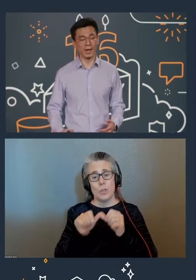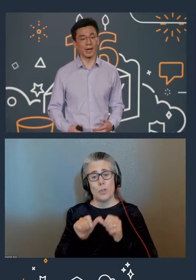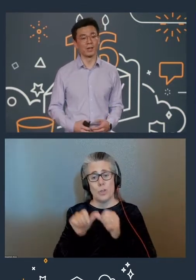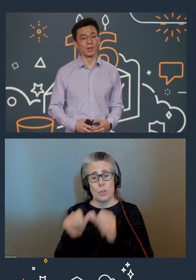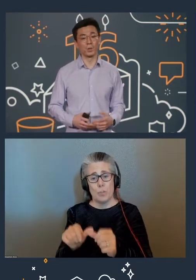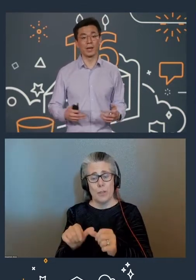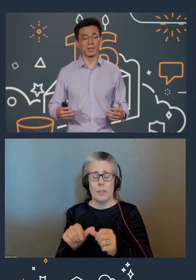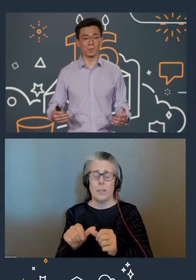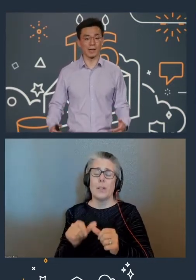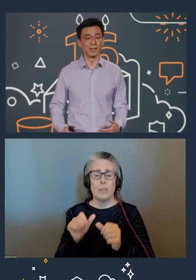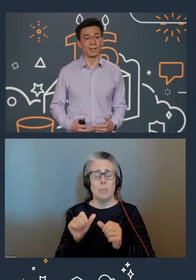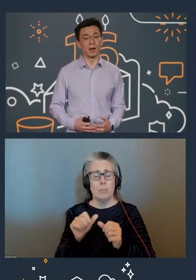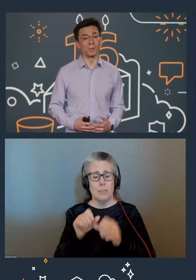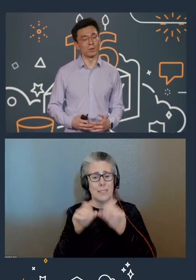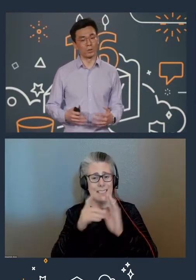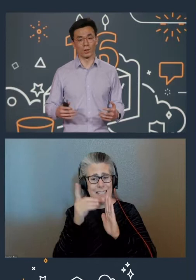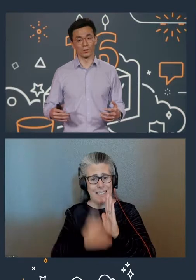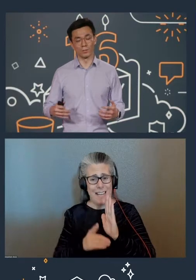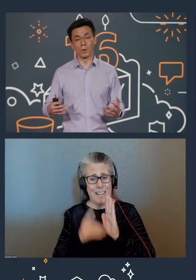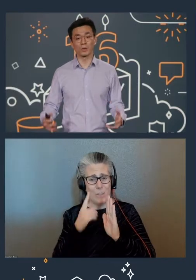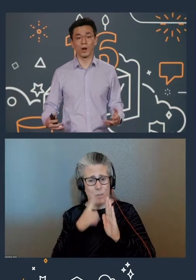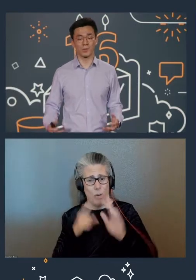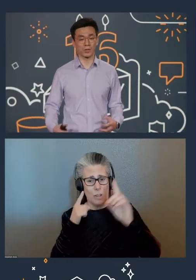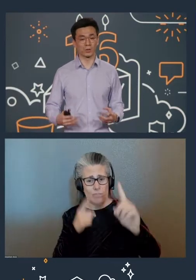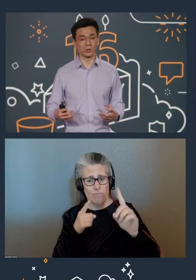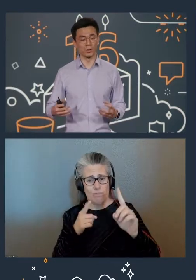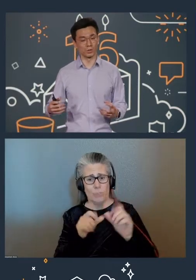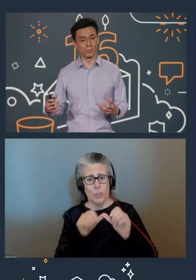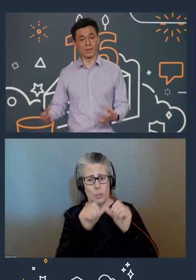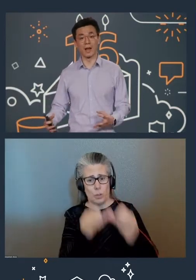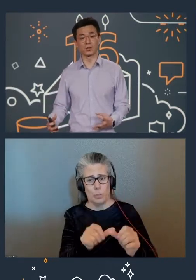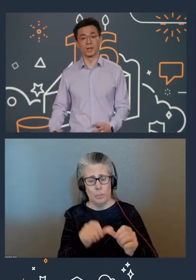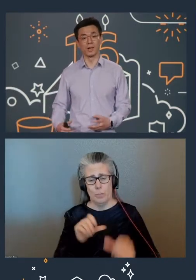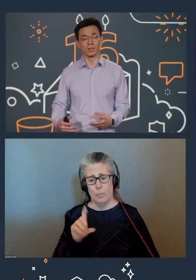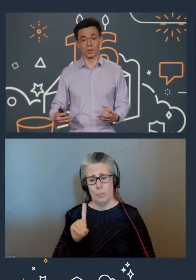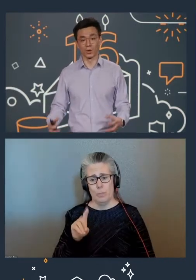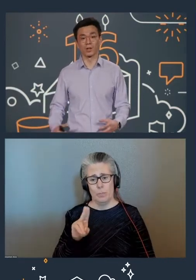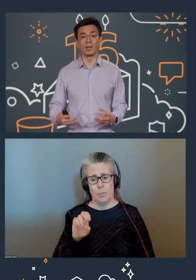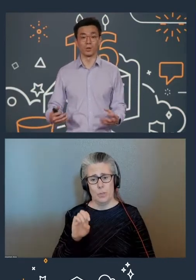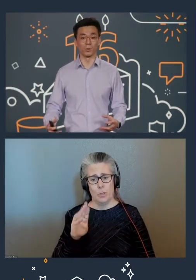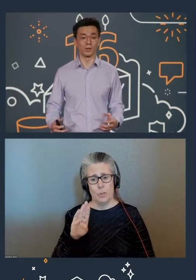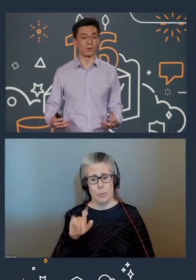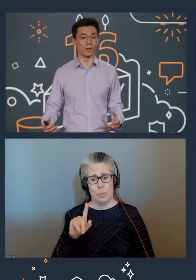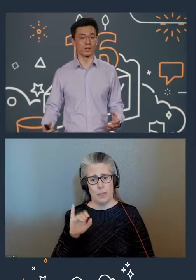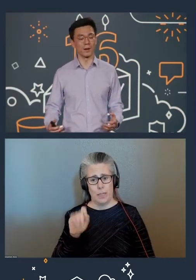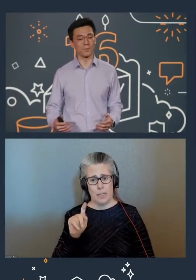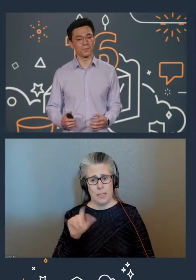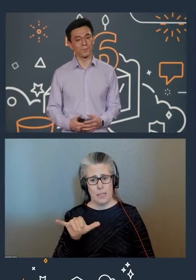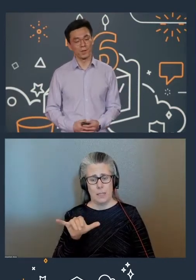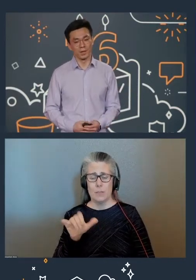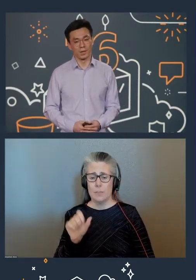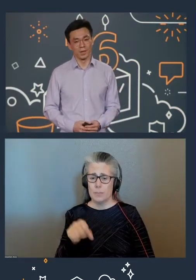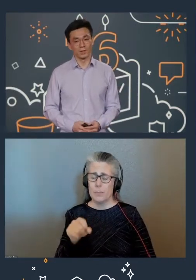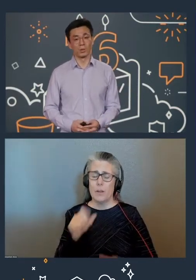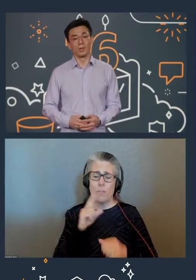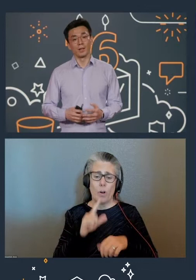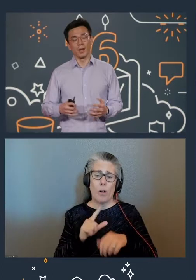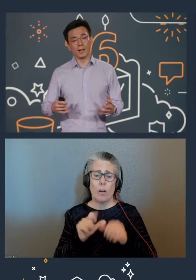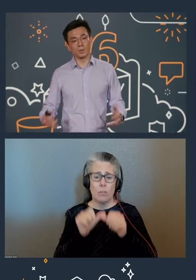And you can expect most of your object to be in S3, securely and durably for a long time. So as a result,